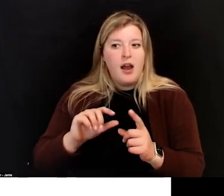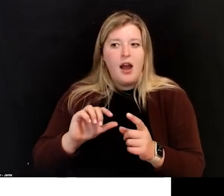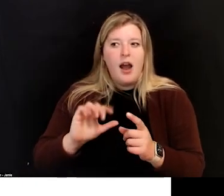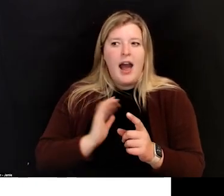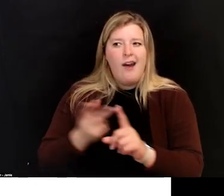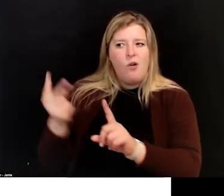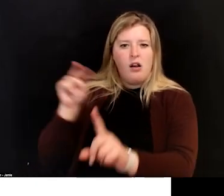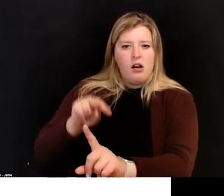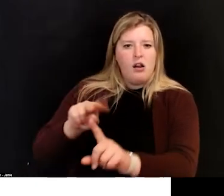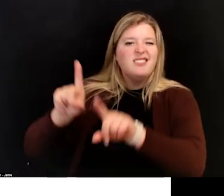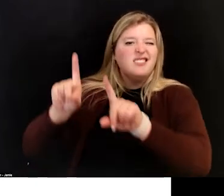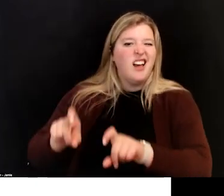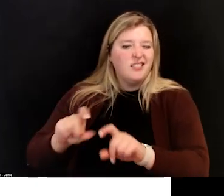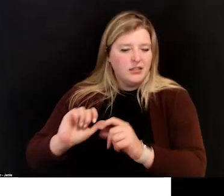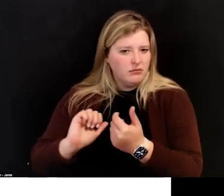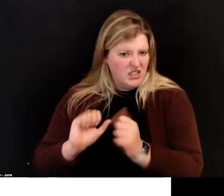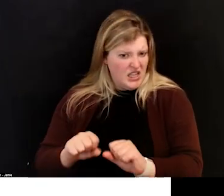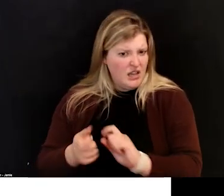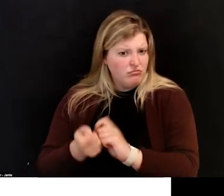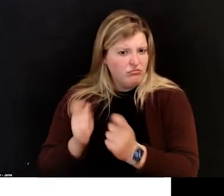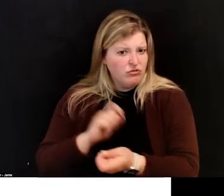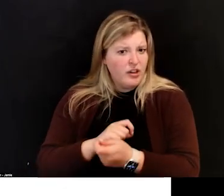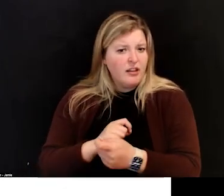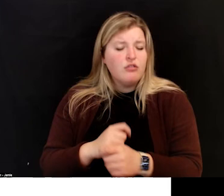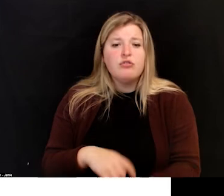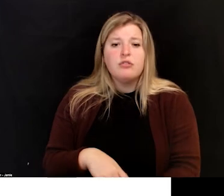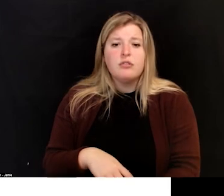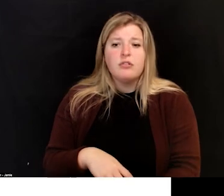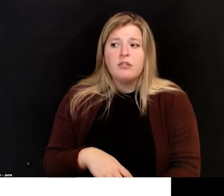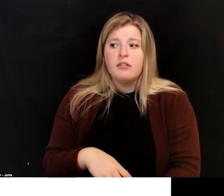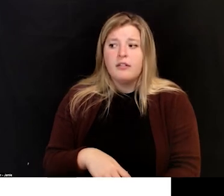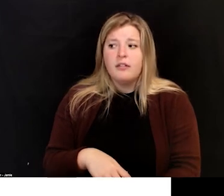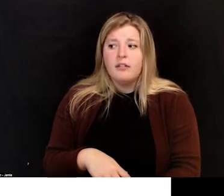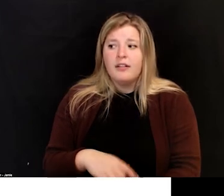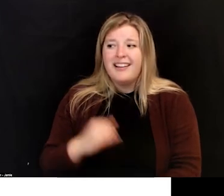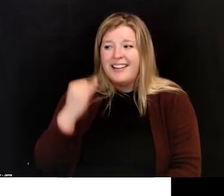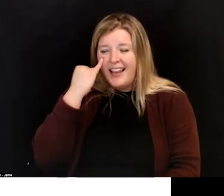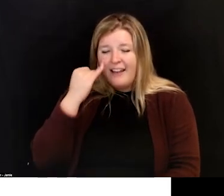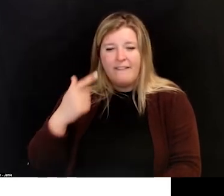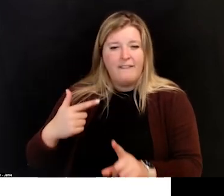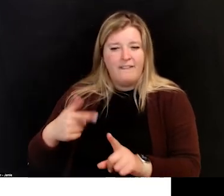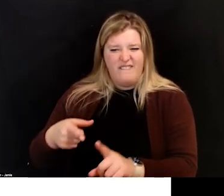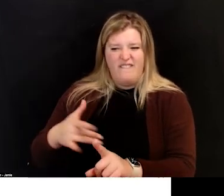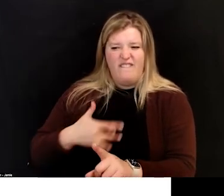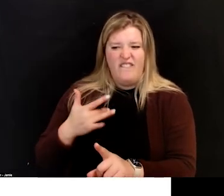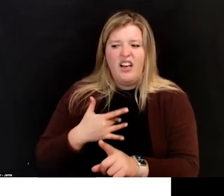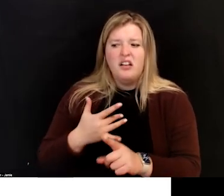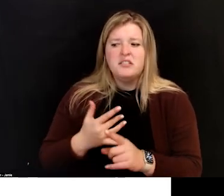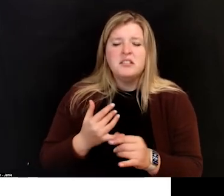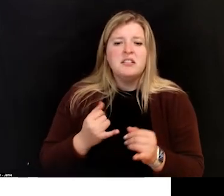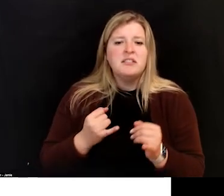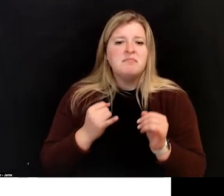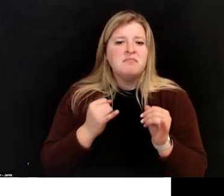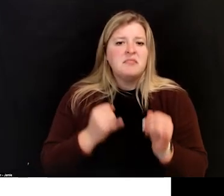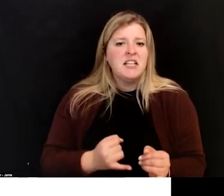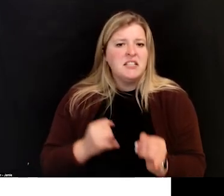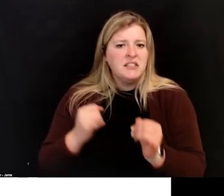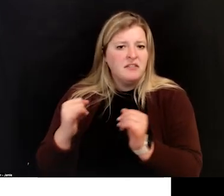So when something becomes more subjective, can we think about what we're testing?